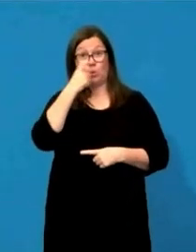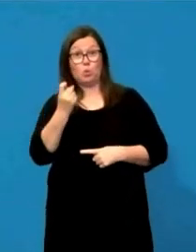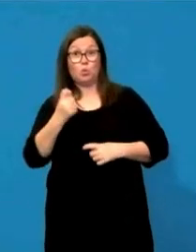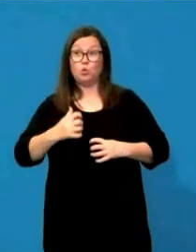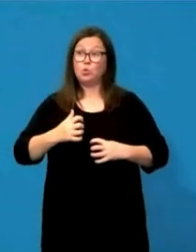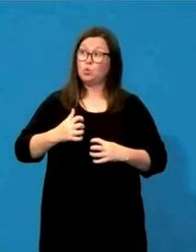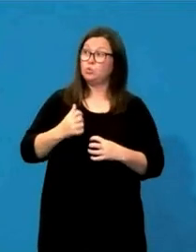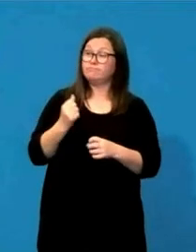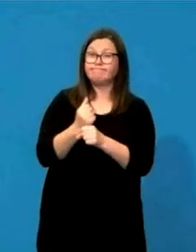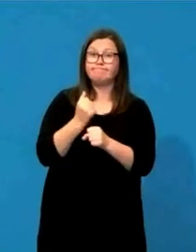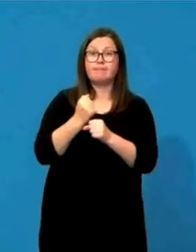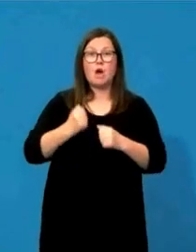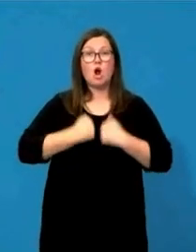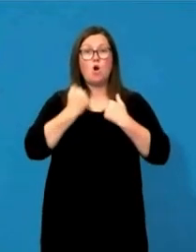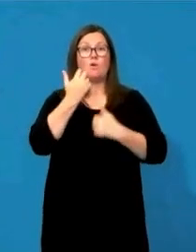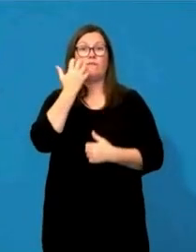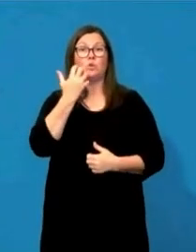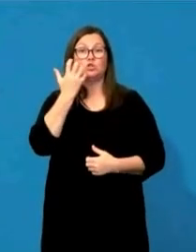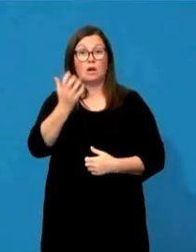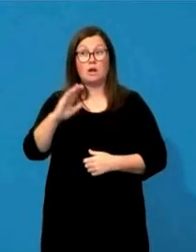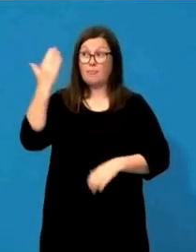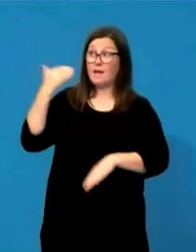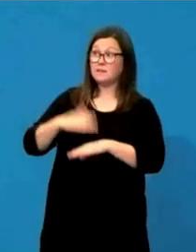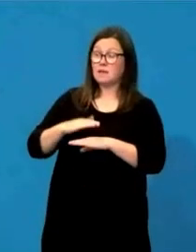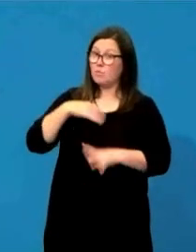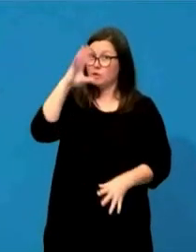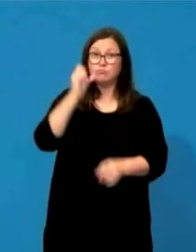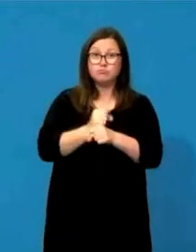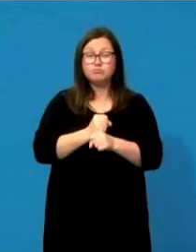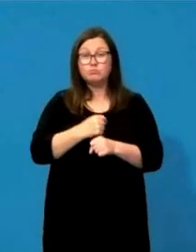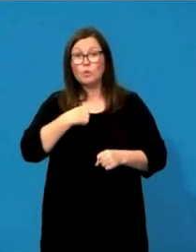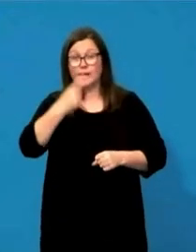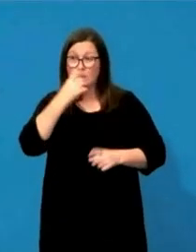So here in the Fitzroy Valley, we have about 36 indigenous community communities.